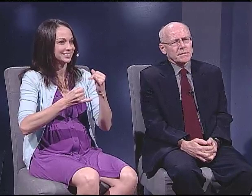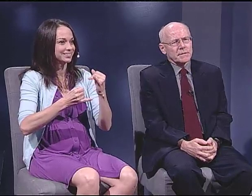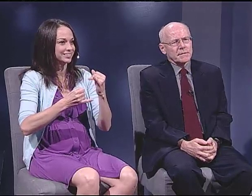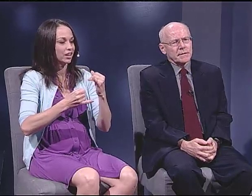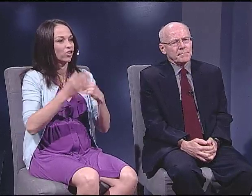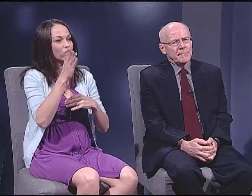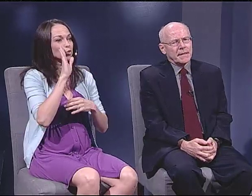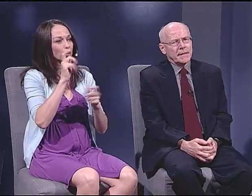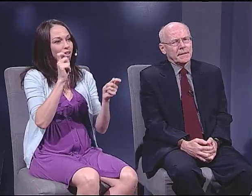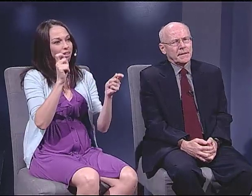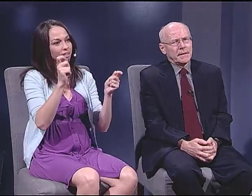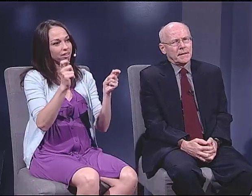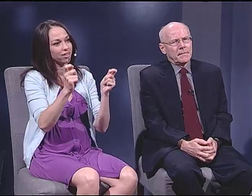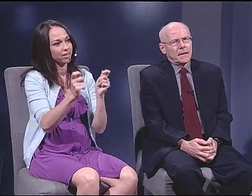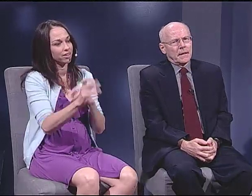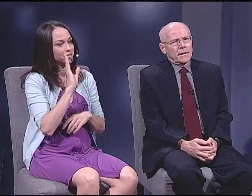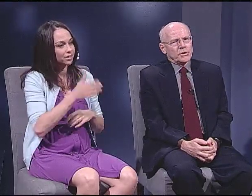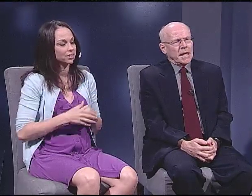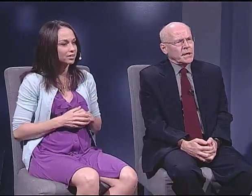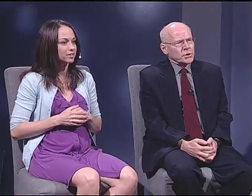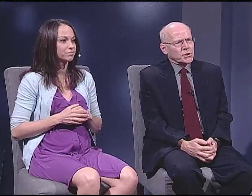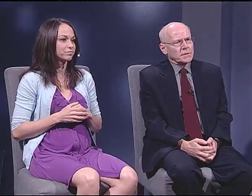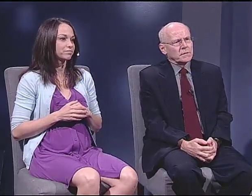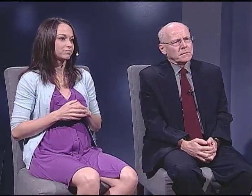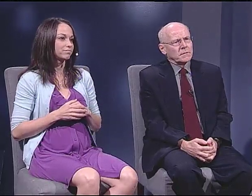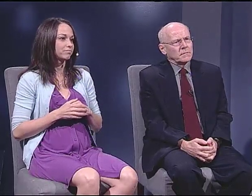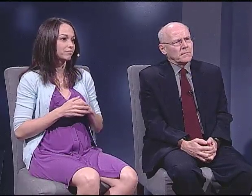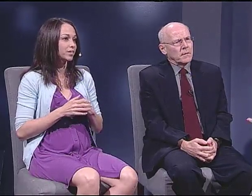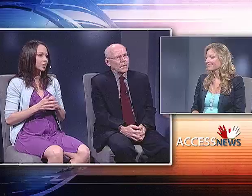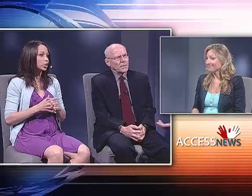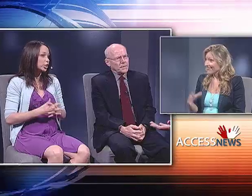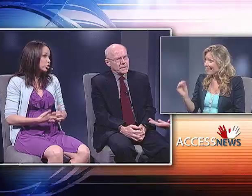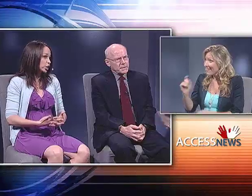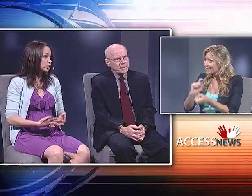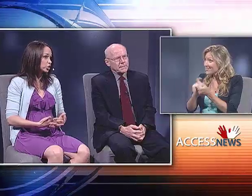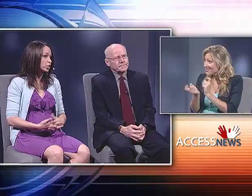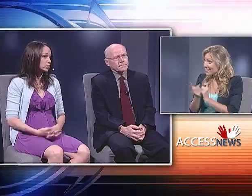that may change our-- Tamara: And change is good.